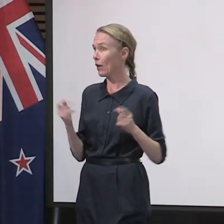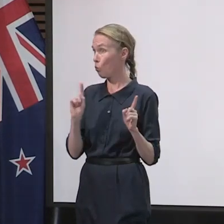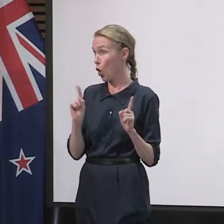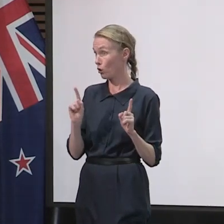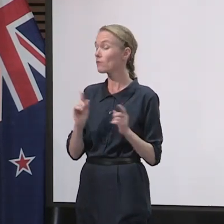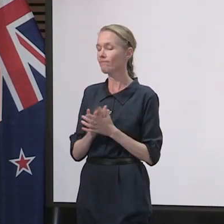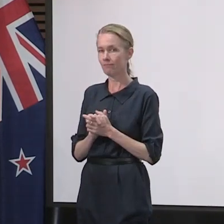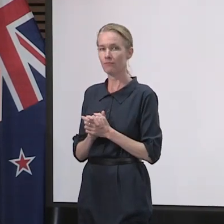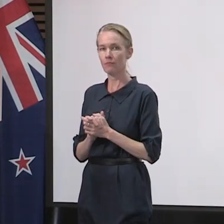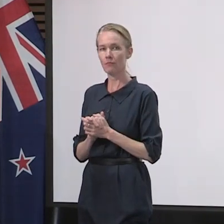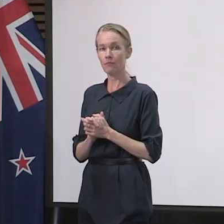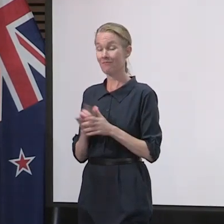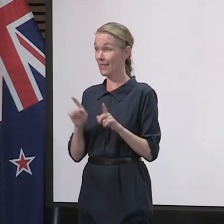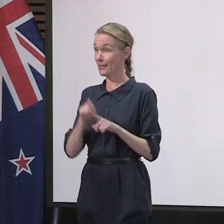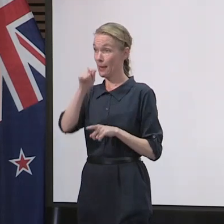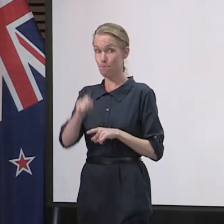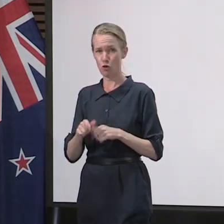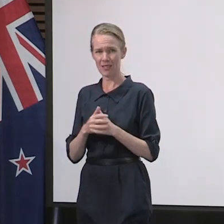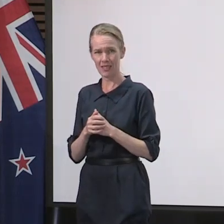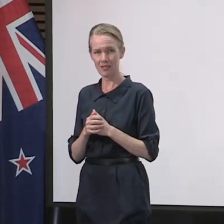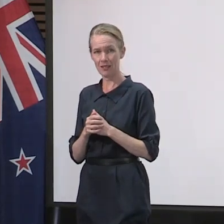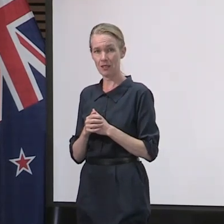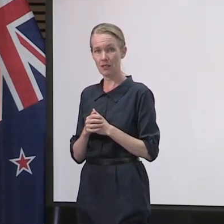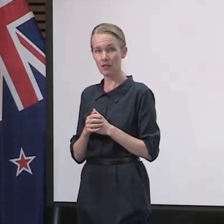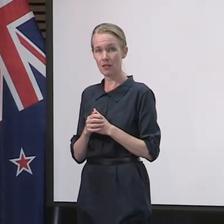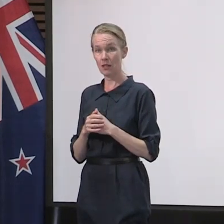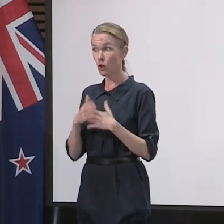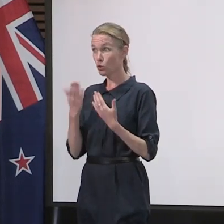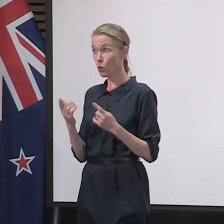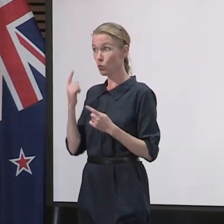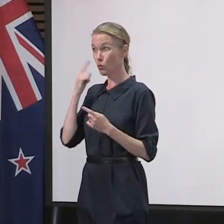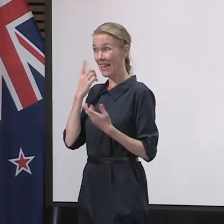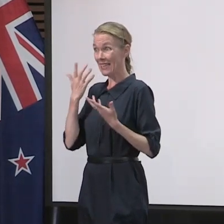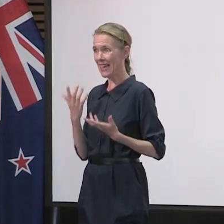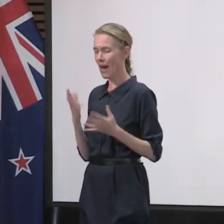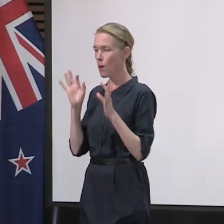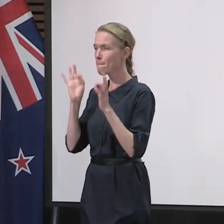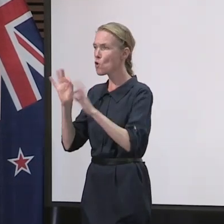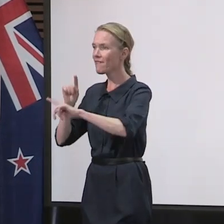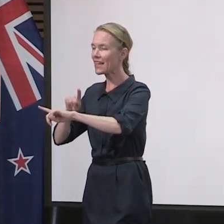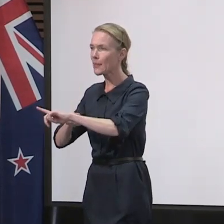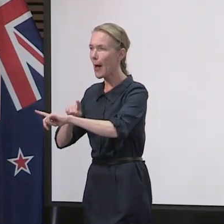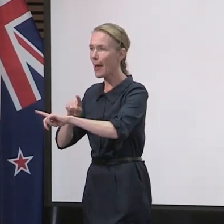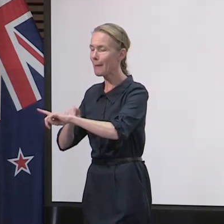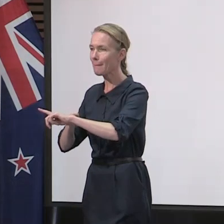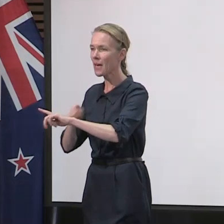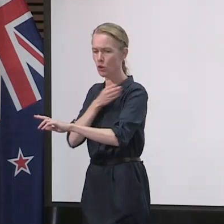example primary care and hospital presentations are over coming months. Are you in a